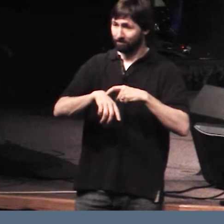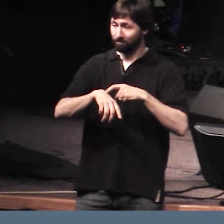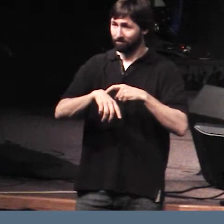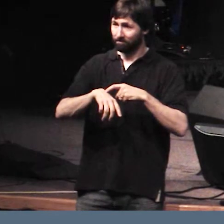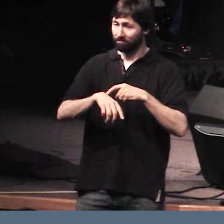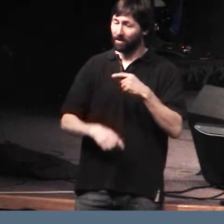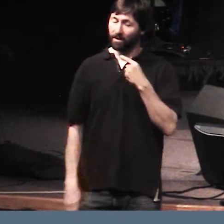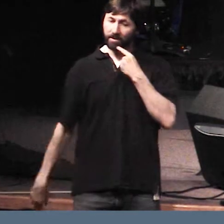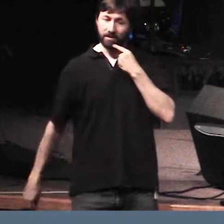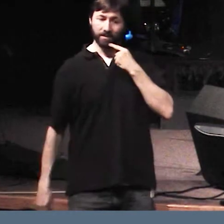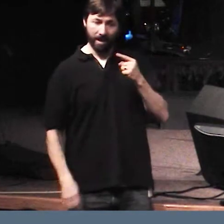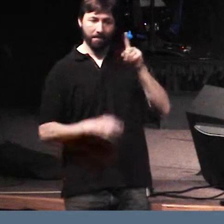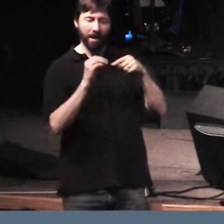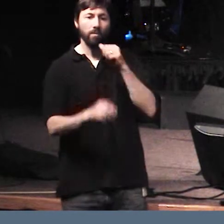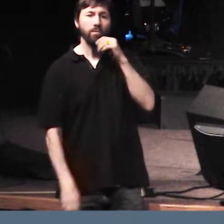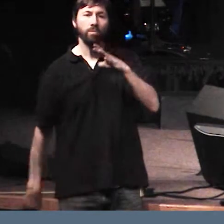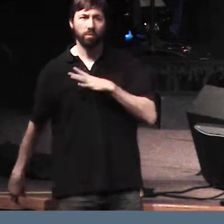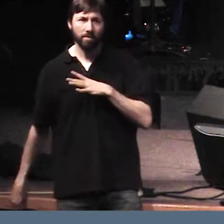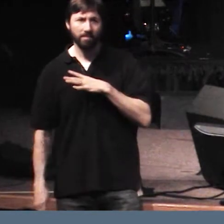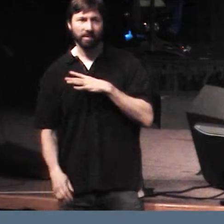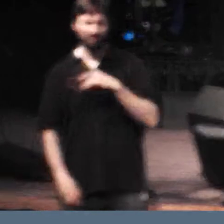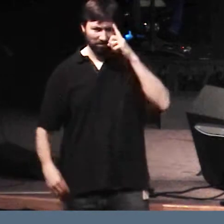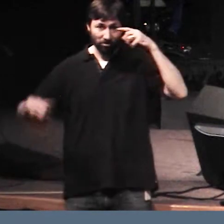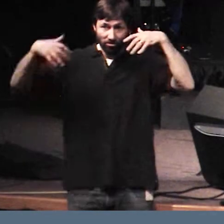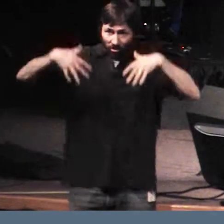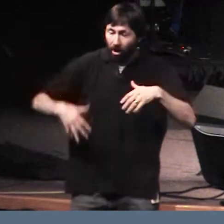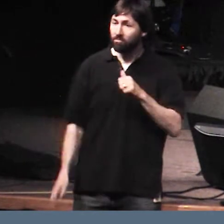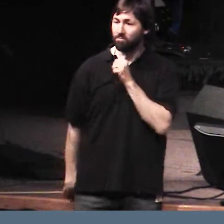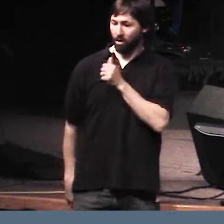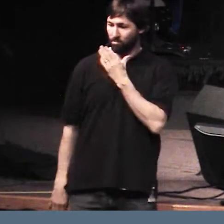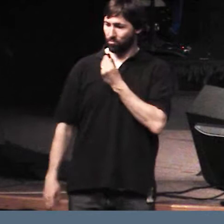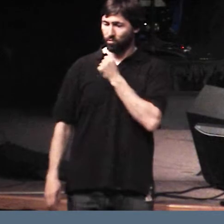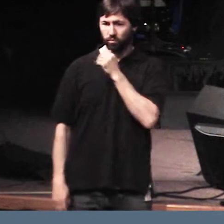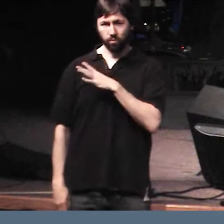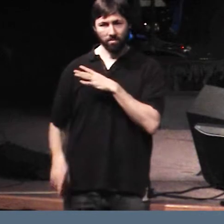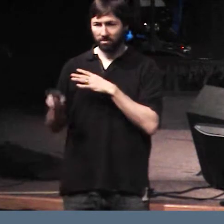of a woman and here's the shocker it's not even used of a Jewish woman it is used of a